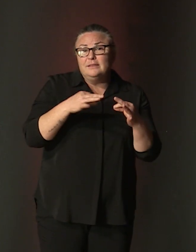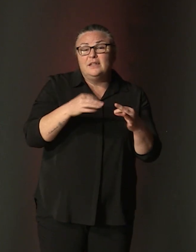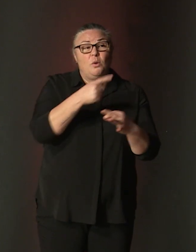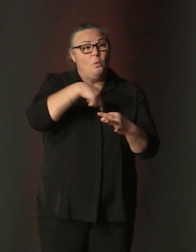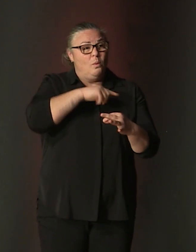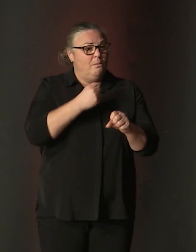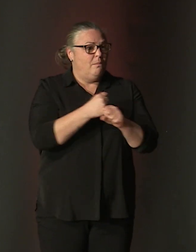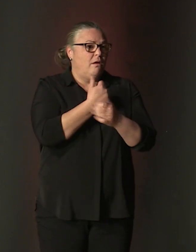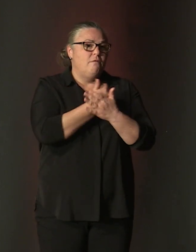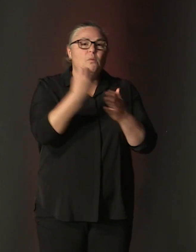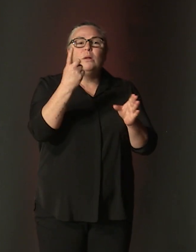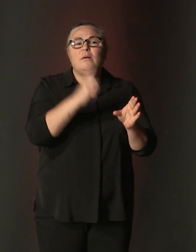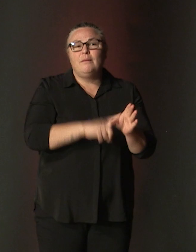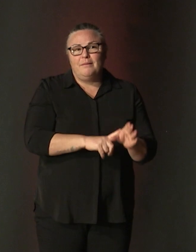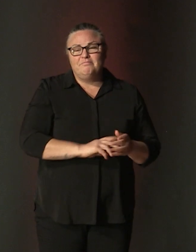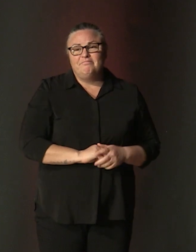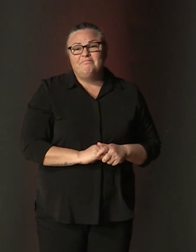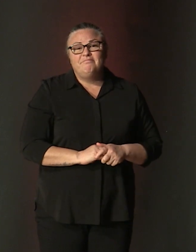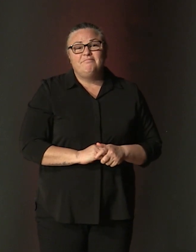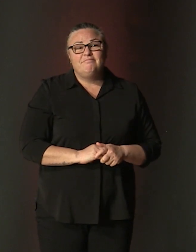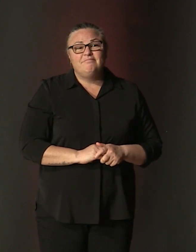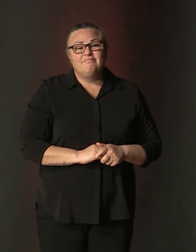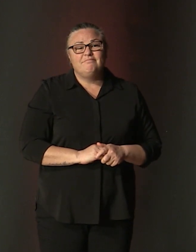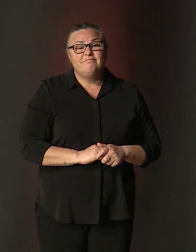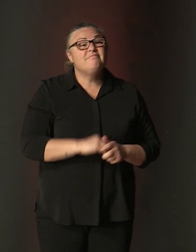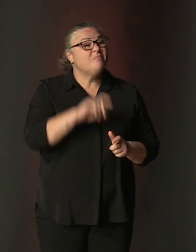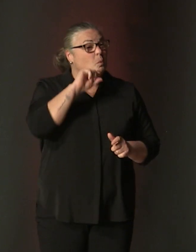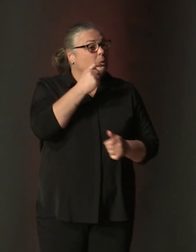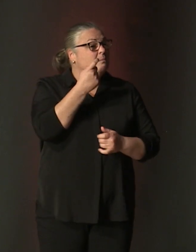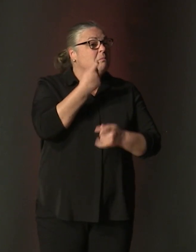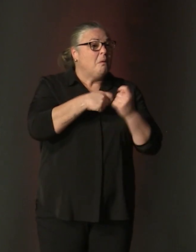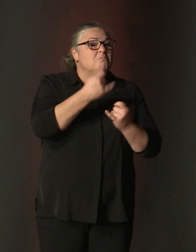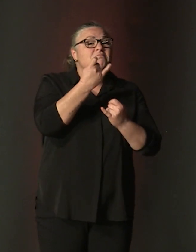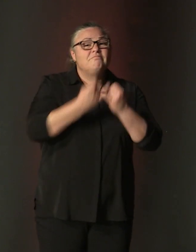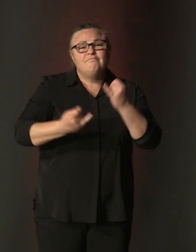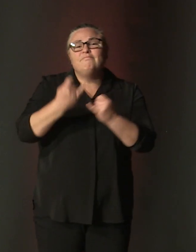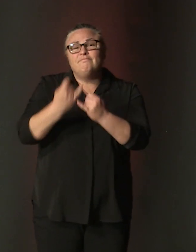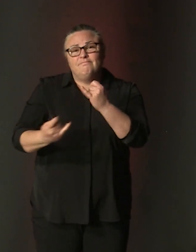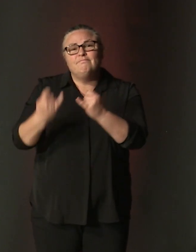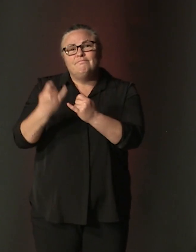And it's going to get worse. Plastic production has been steadily increasing